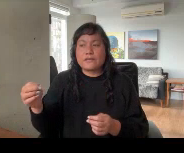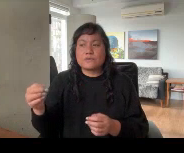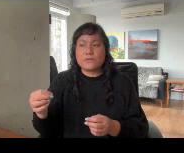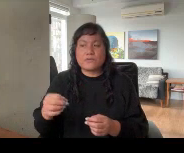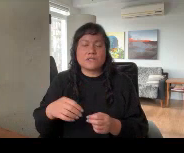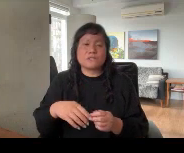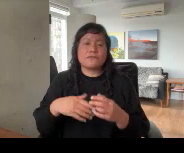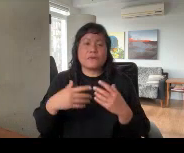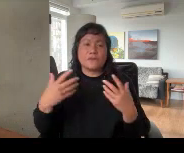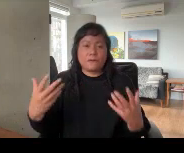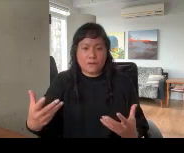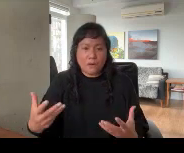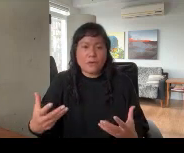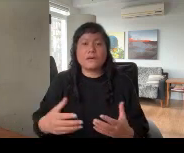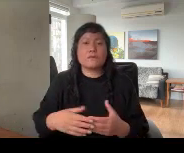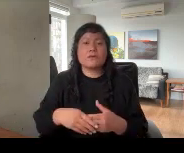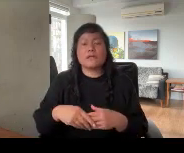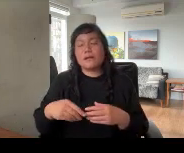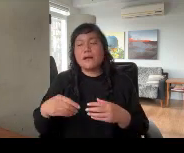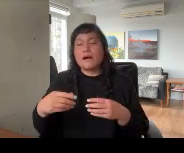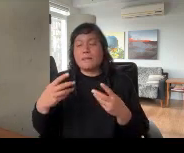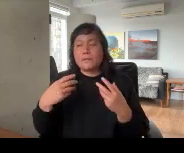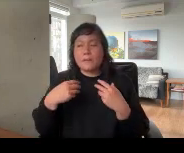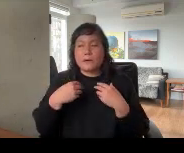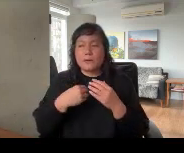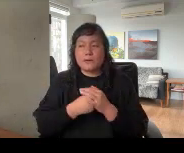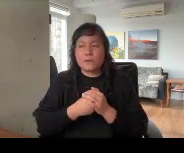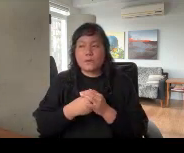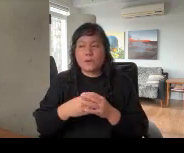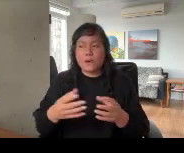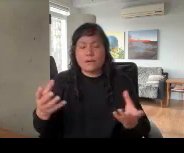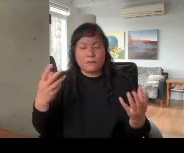which has resources for the whole community, people who work and study at McGill, people who